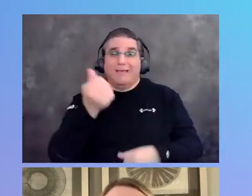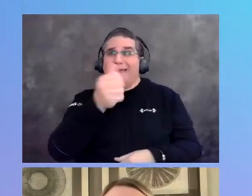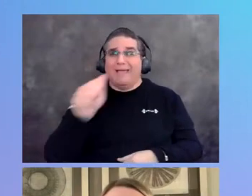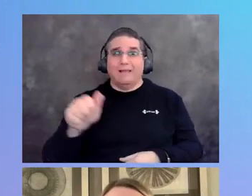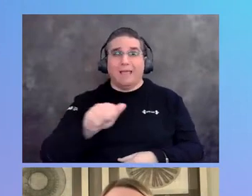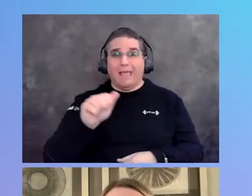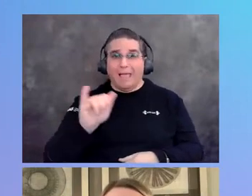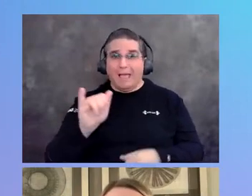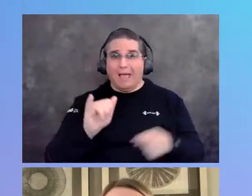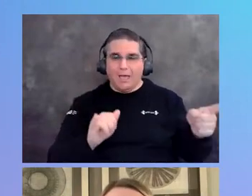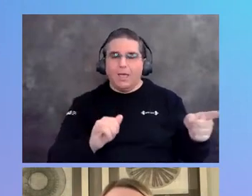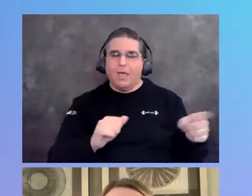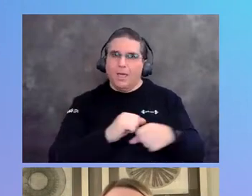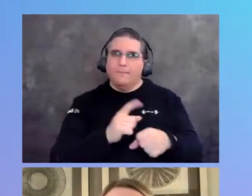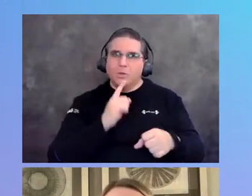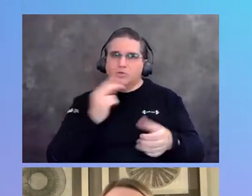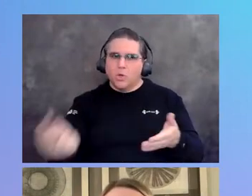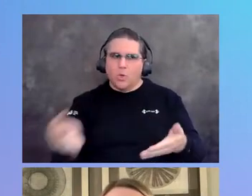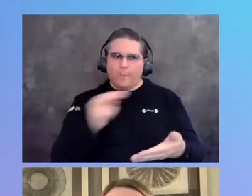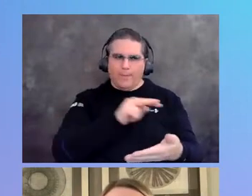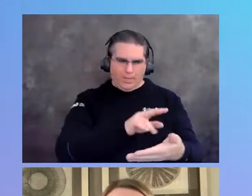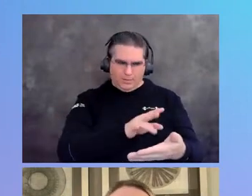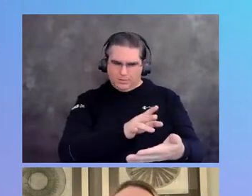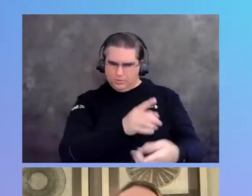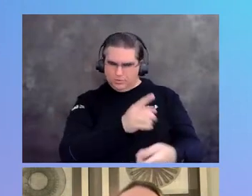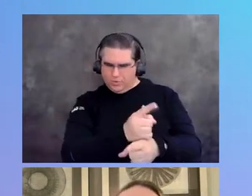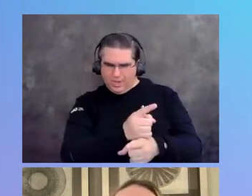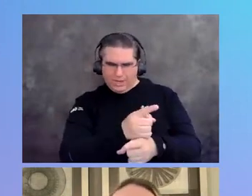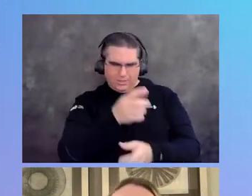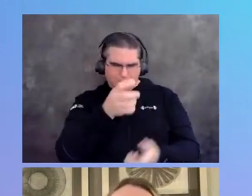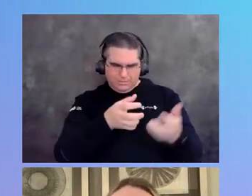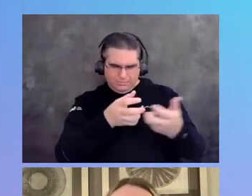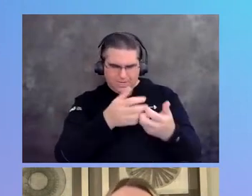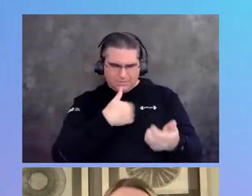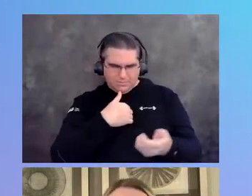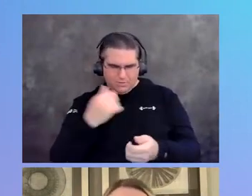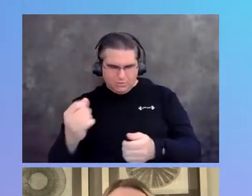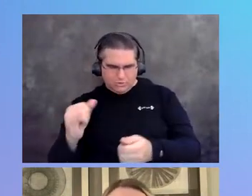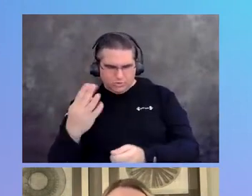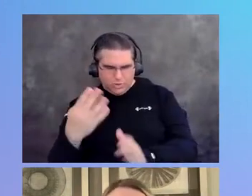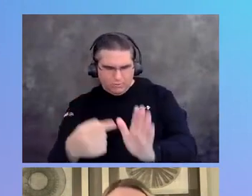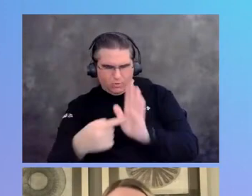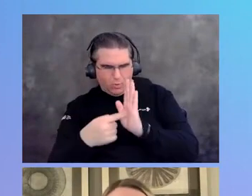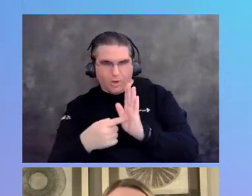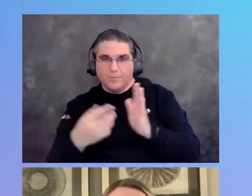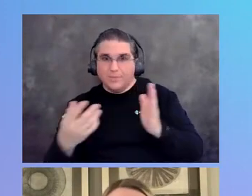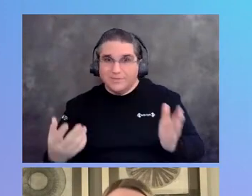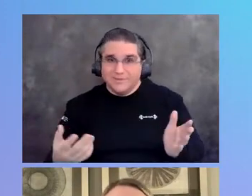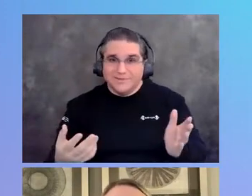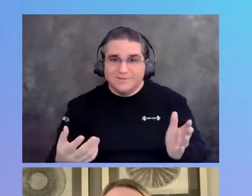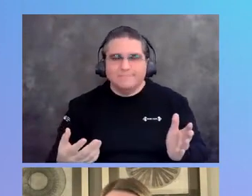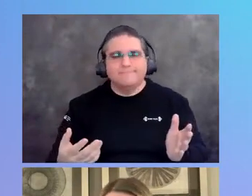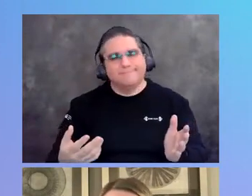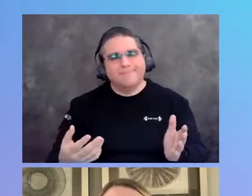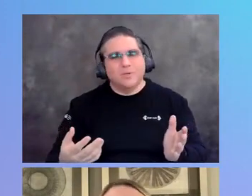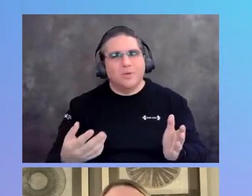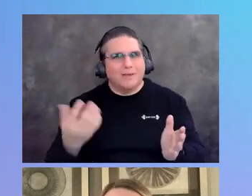requirements and, uh, again, kind of as the, the right directions and the right setup